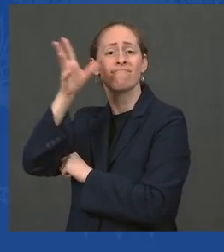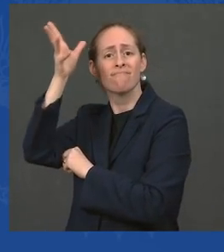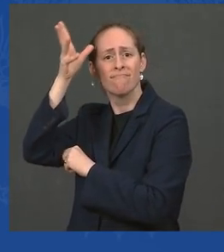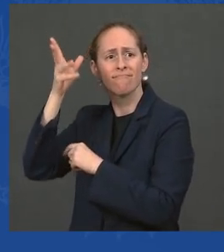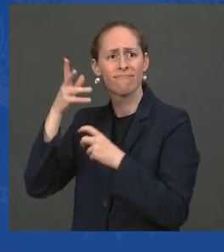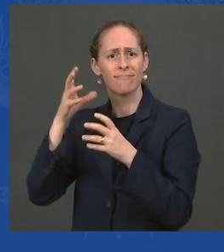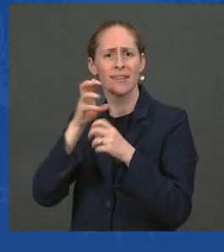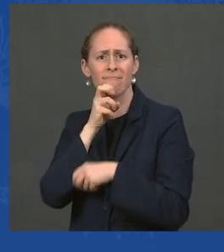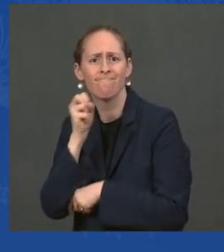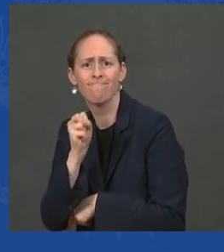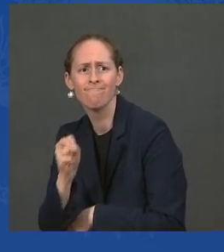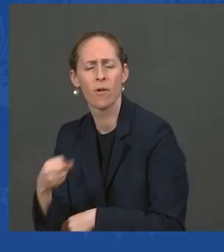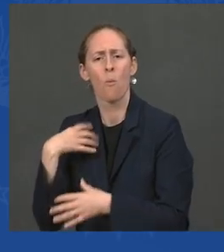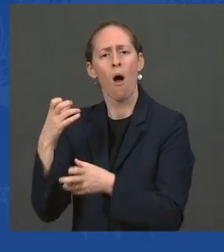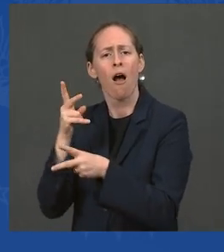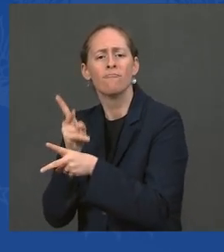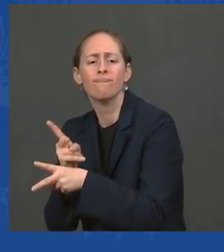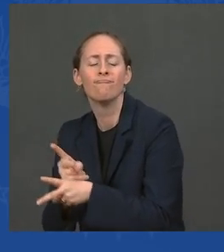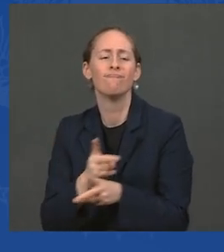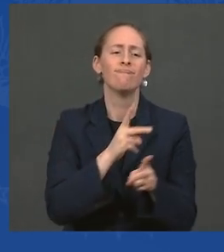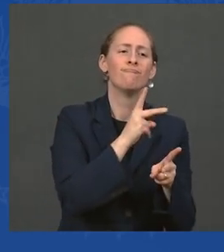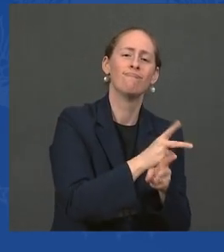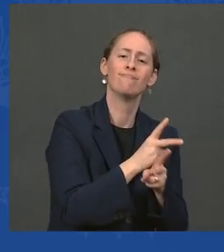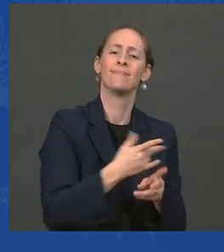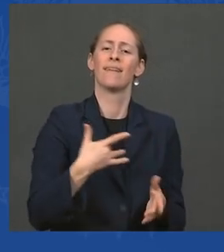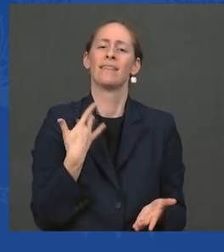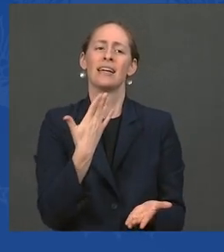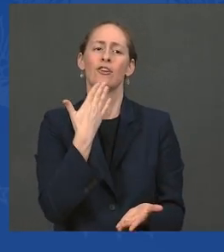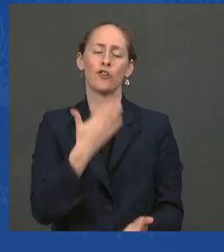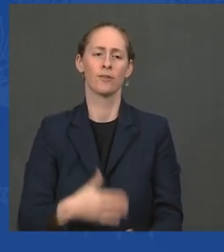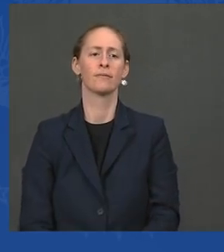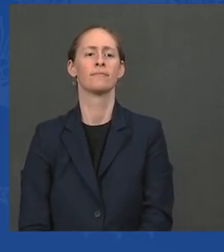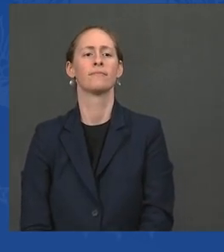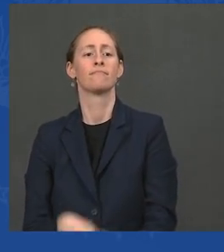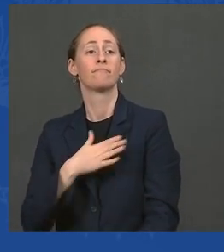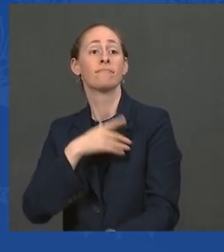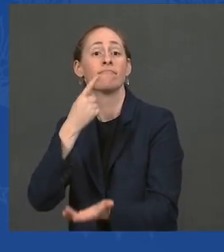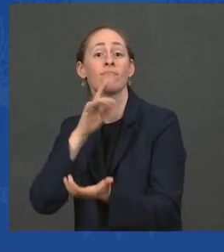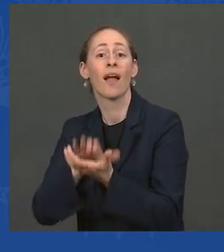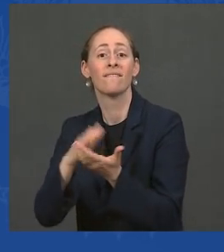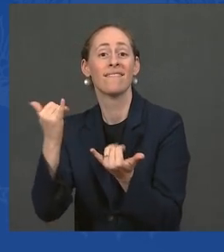My wife is going to school for nursing, but with three kids and both of us working,